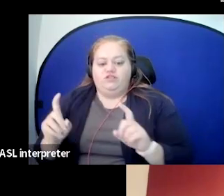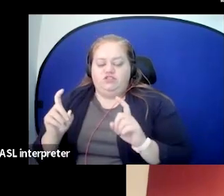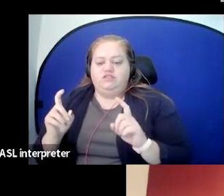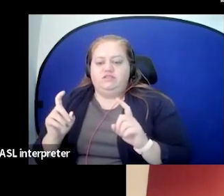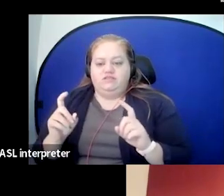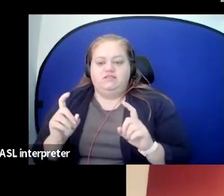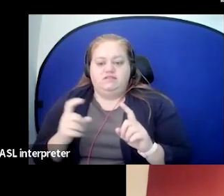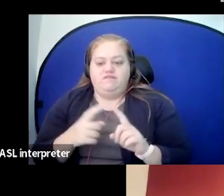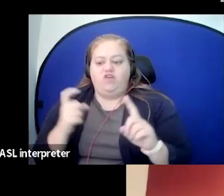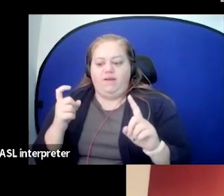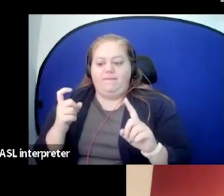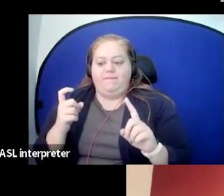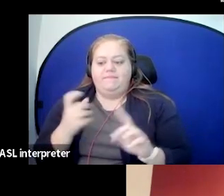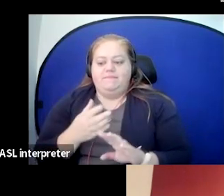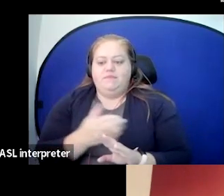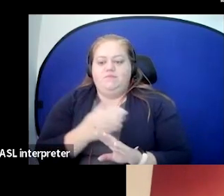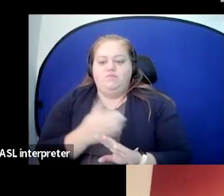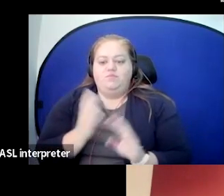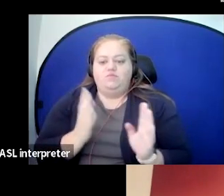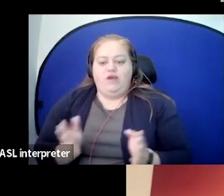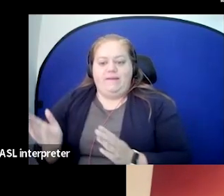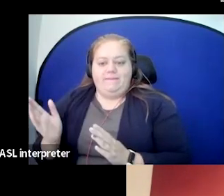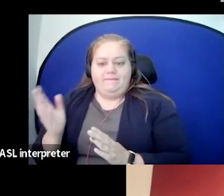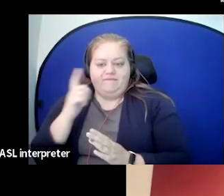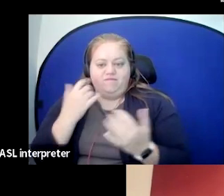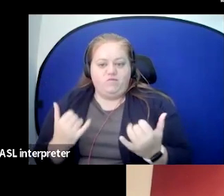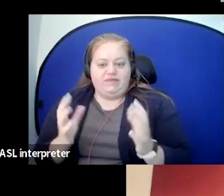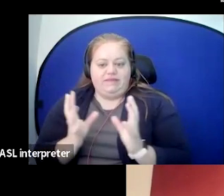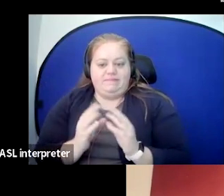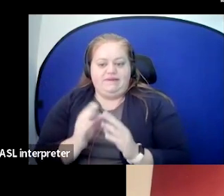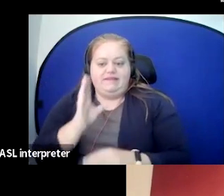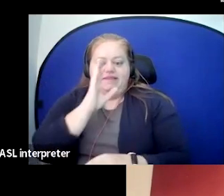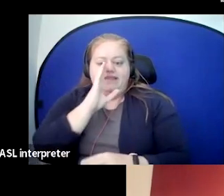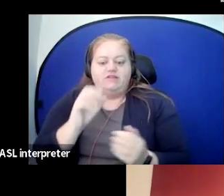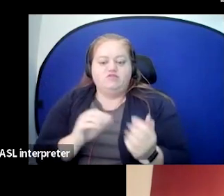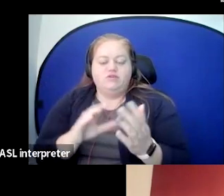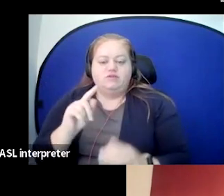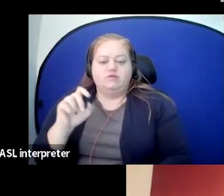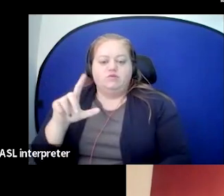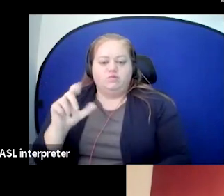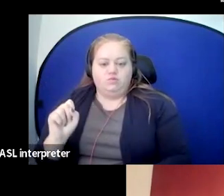came in ahead of time that directly addressed the tools that we just got a little bit of a glimpse